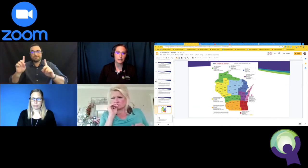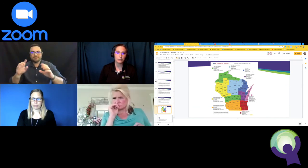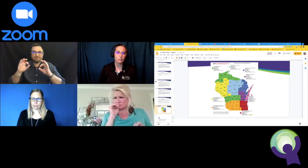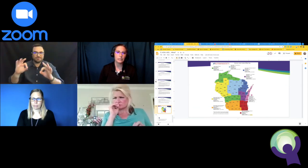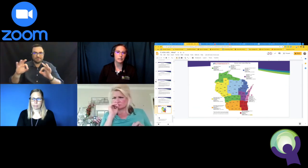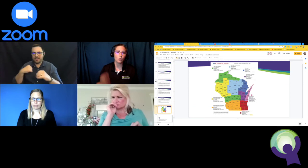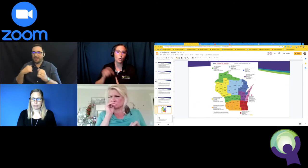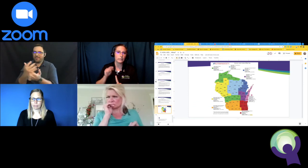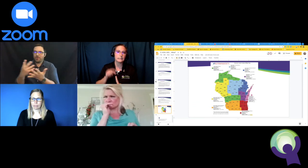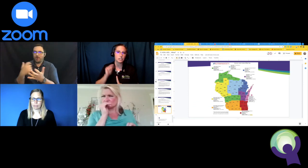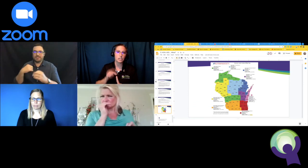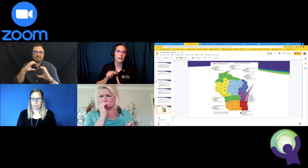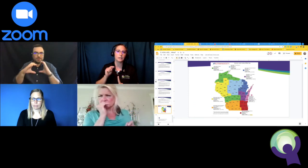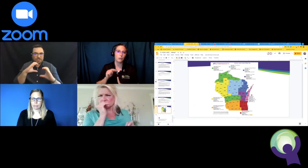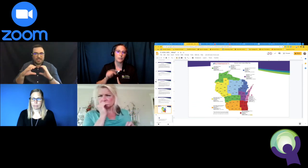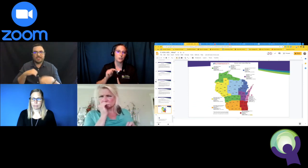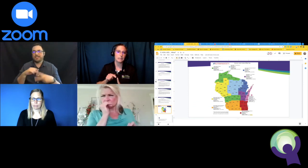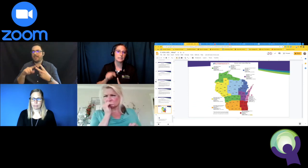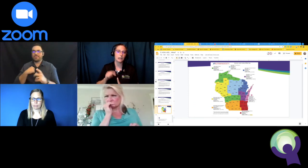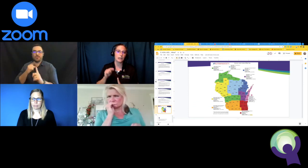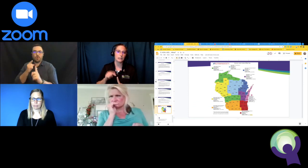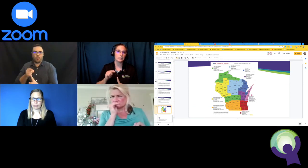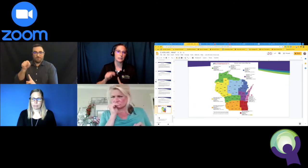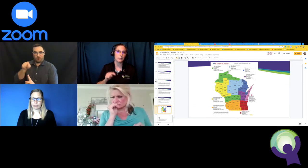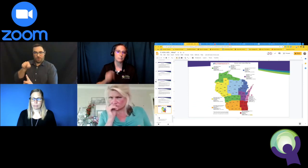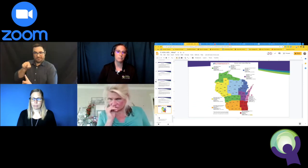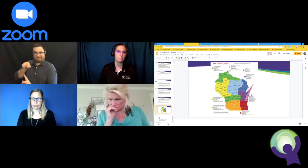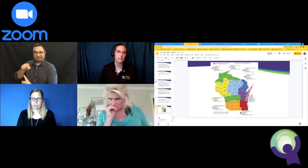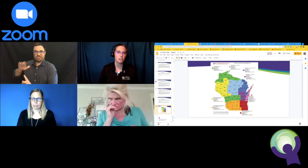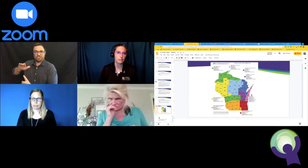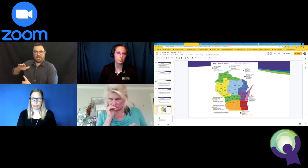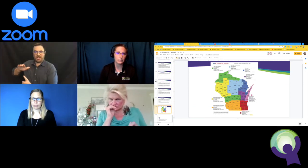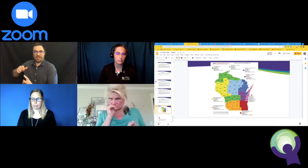really the goal is the child and what their needs are and and making sure that their needs are